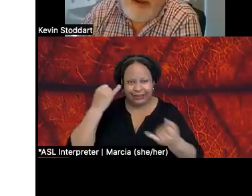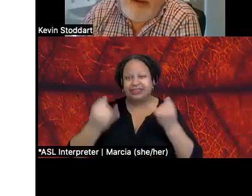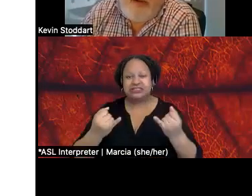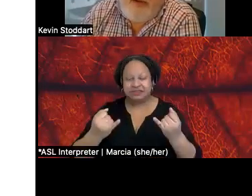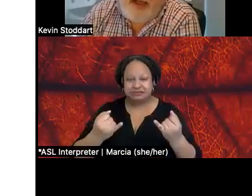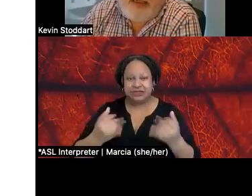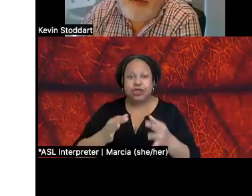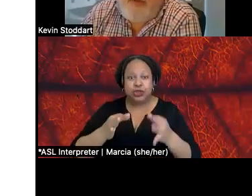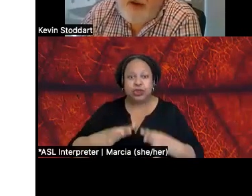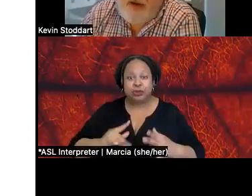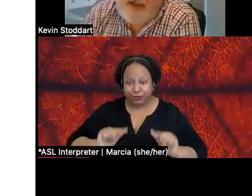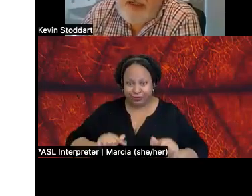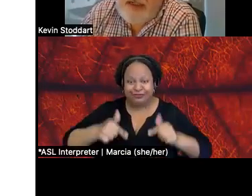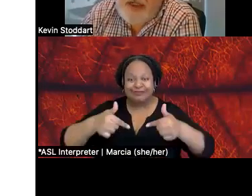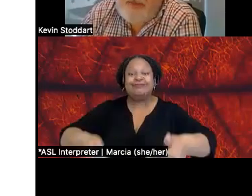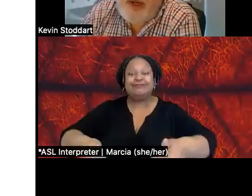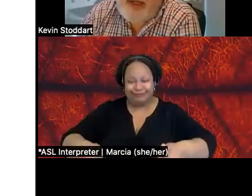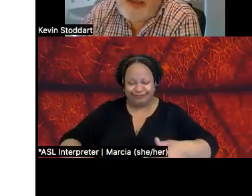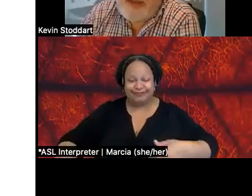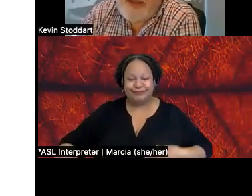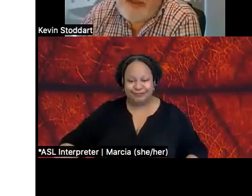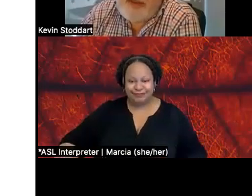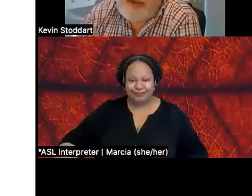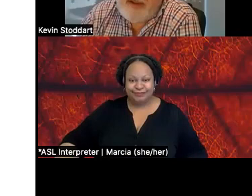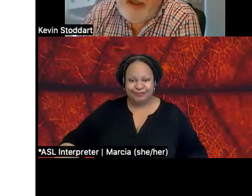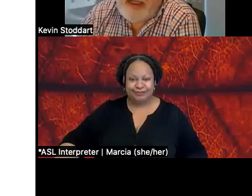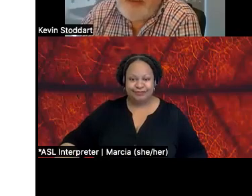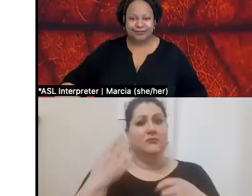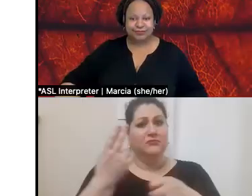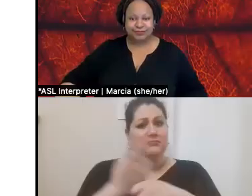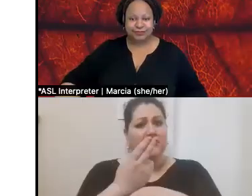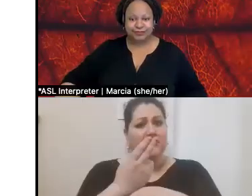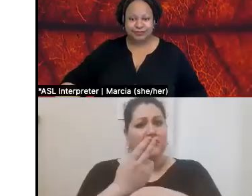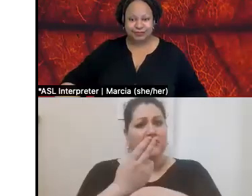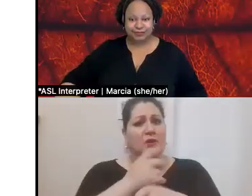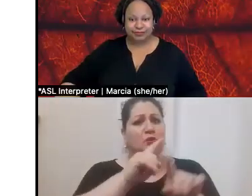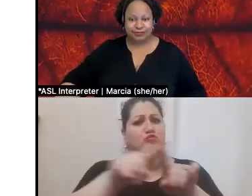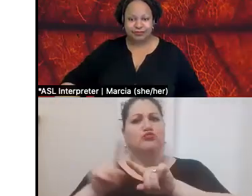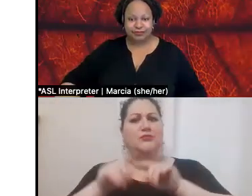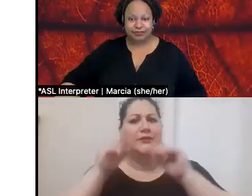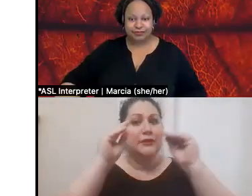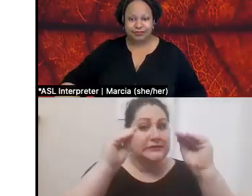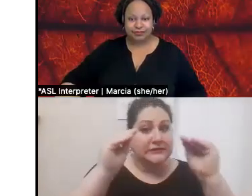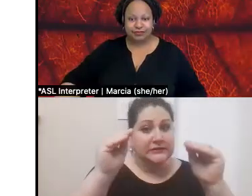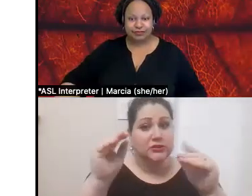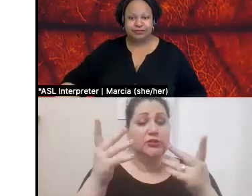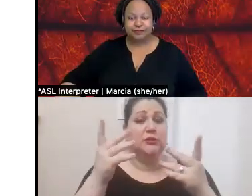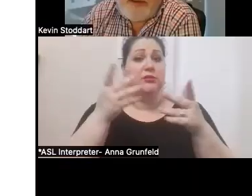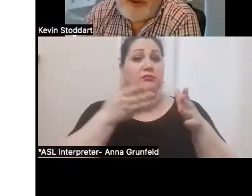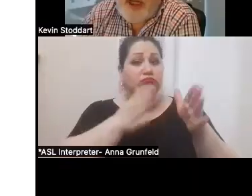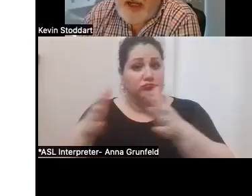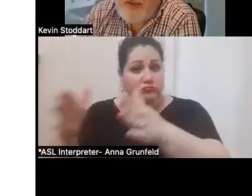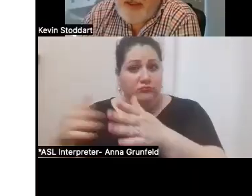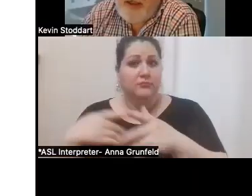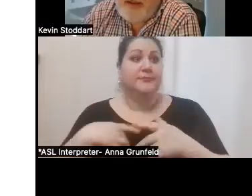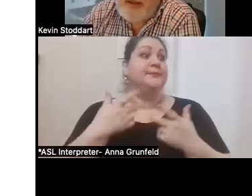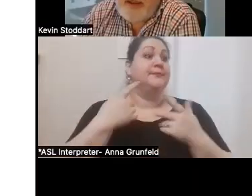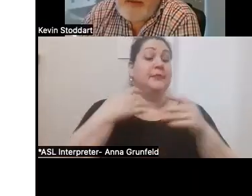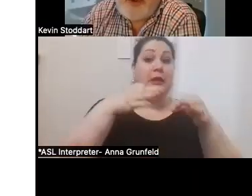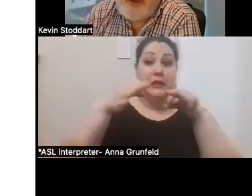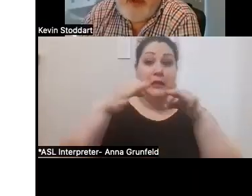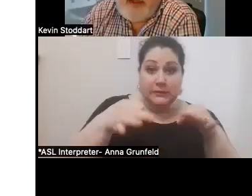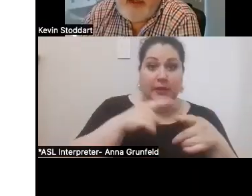Utilized buried teaching practices; explaining, modelling, shadowing, observing.